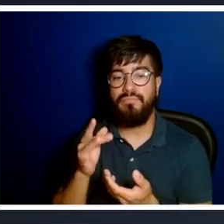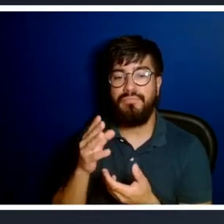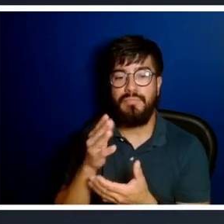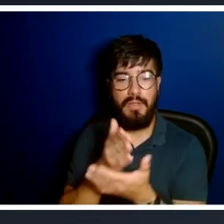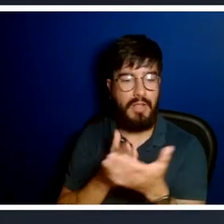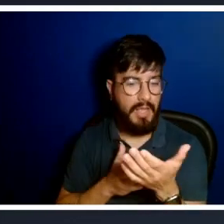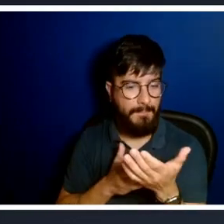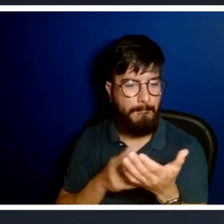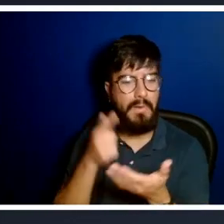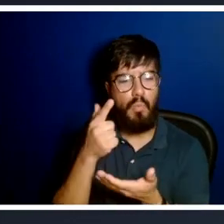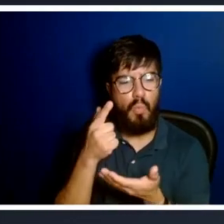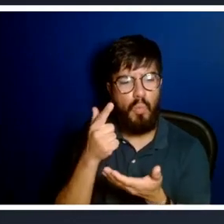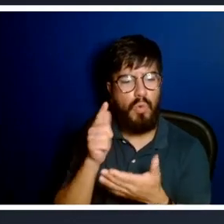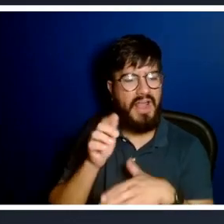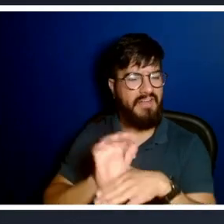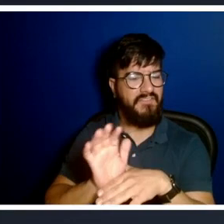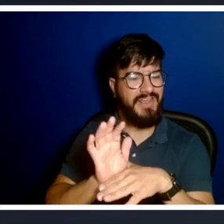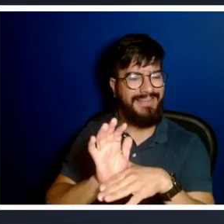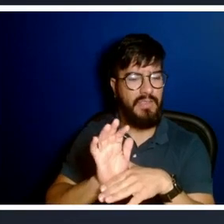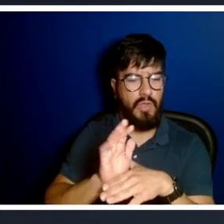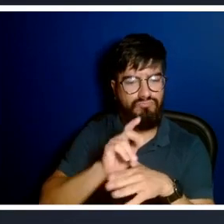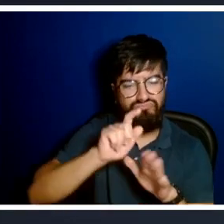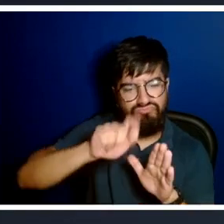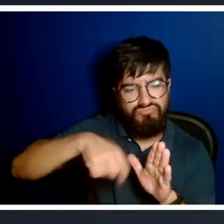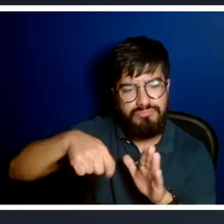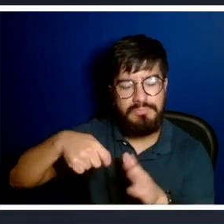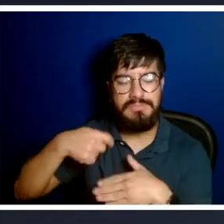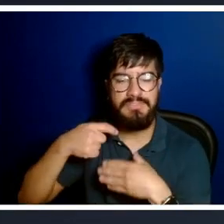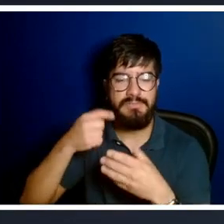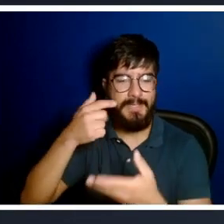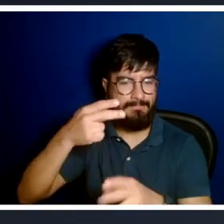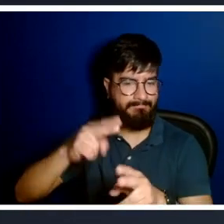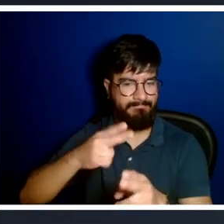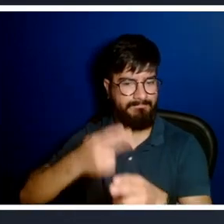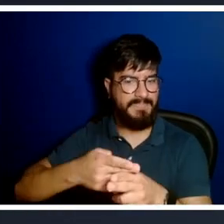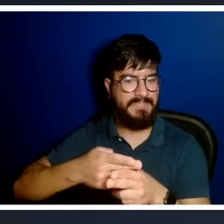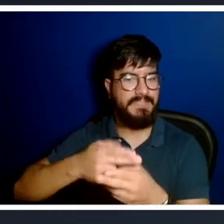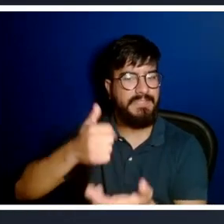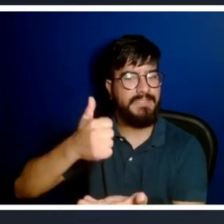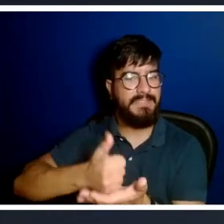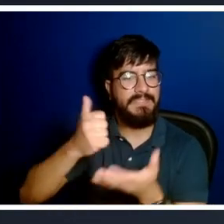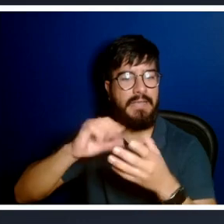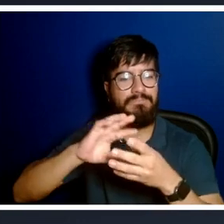Stories. I had so much fun working with the staff there. For this series, I partnered with 16 other